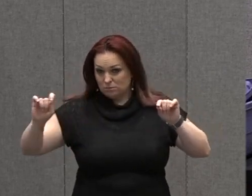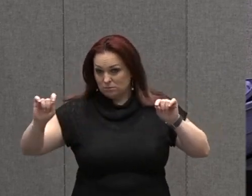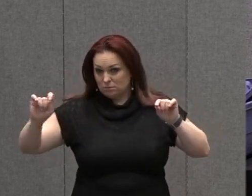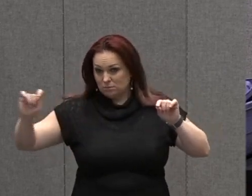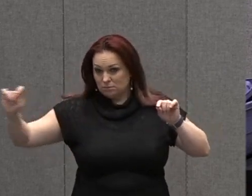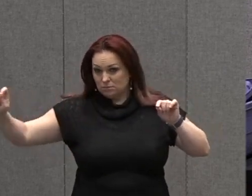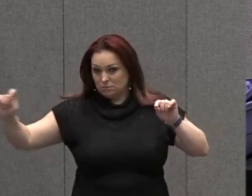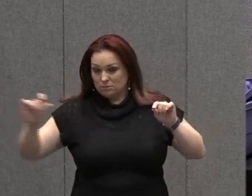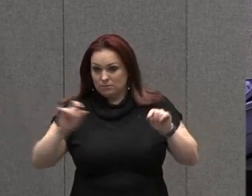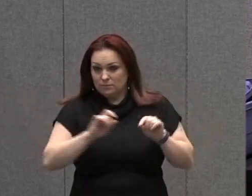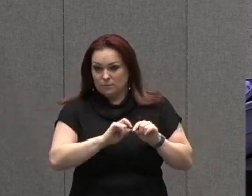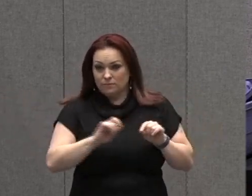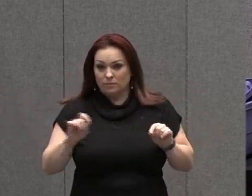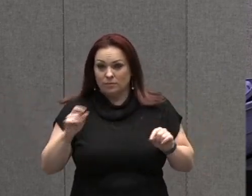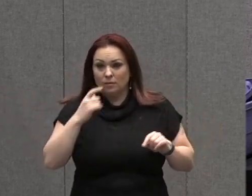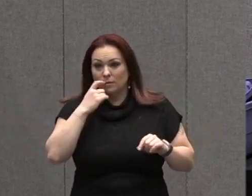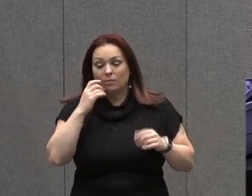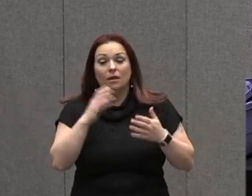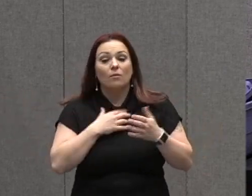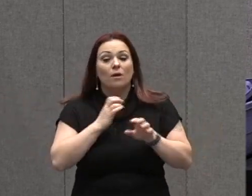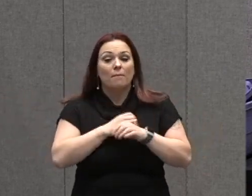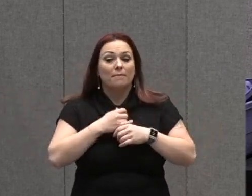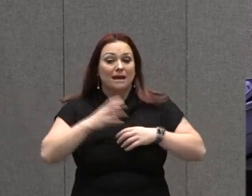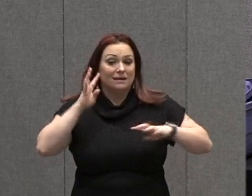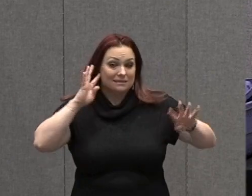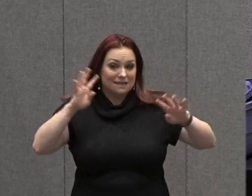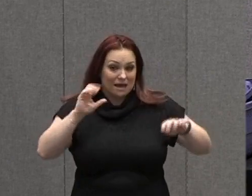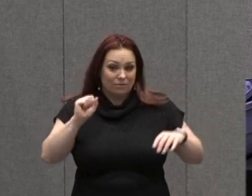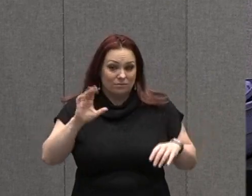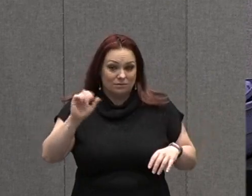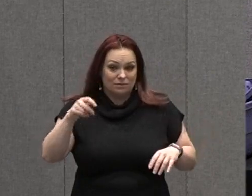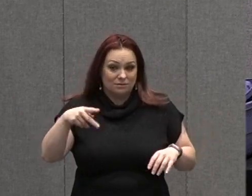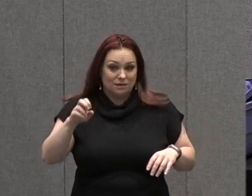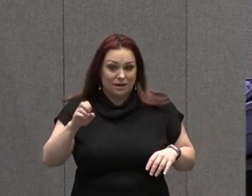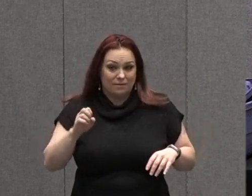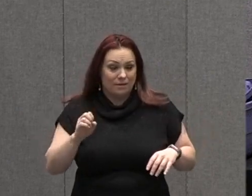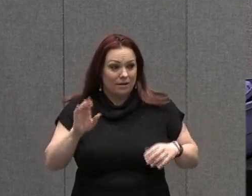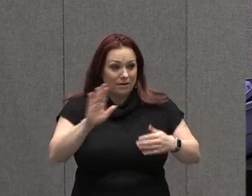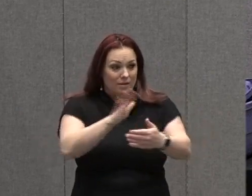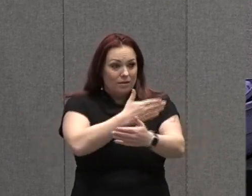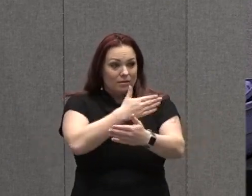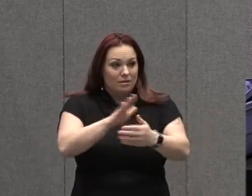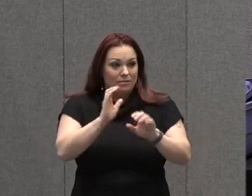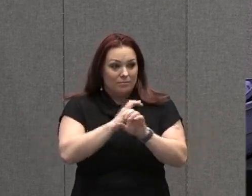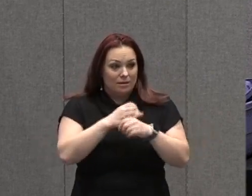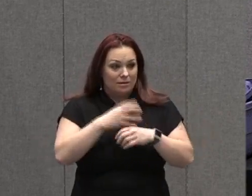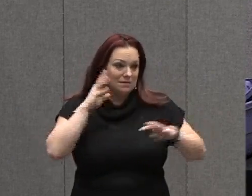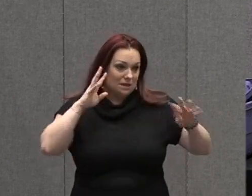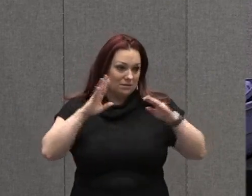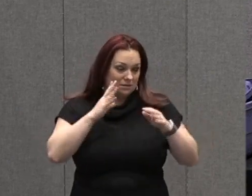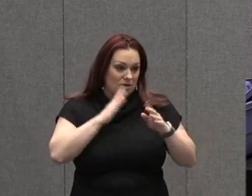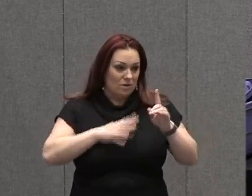and then we're gonna do it! And we're just gonna make a soundscape. So it's music just made of sounds we hear around us.